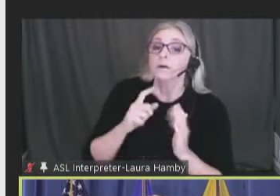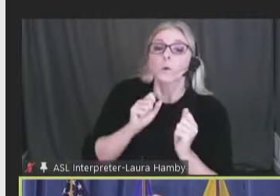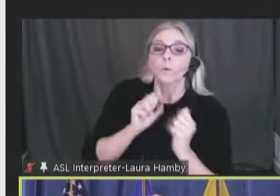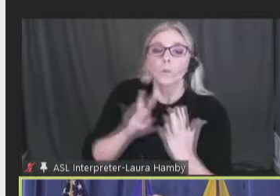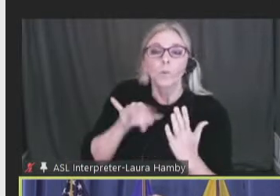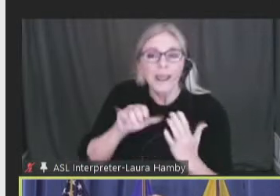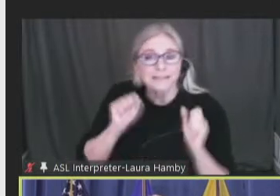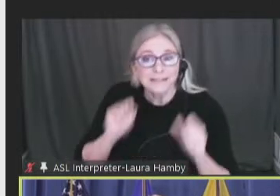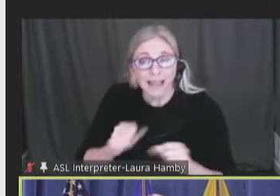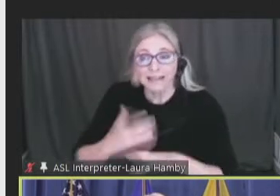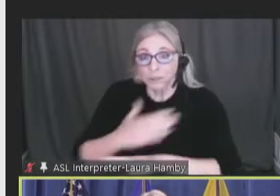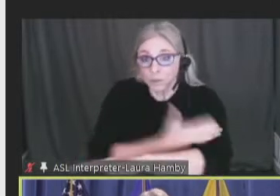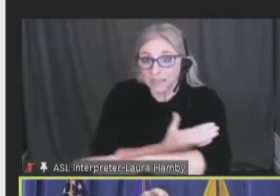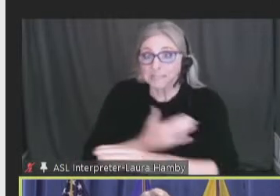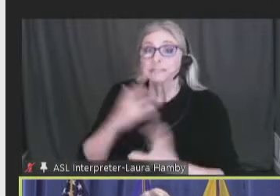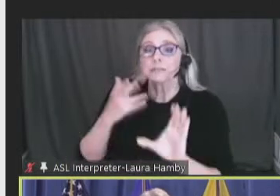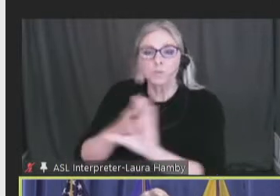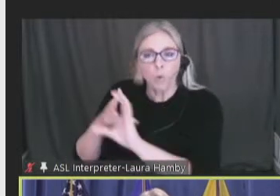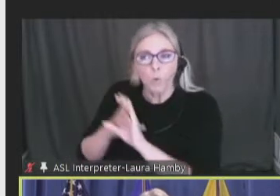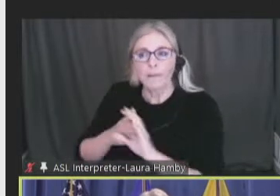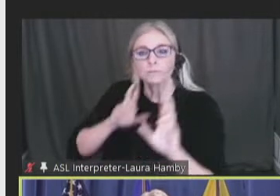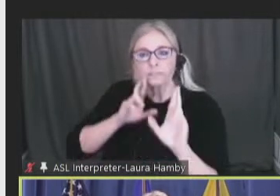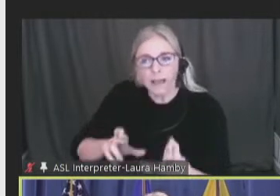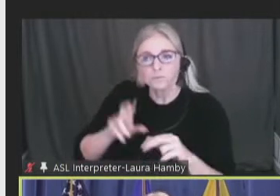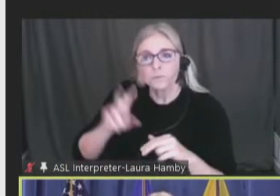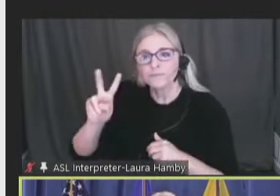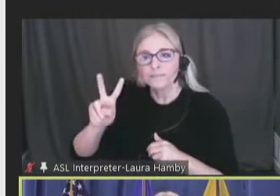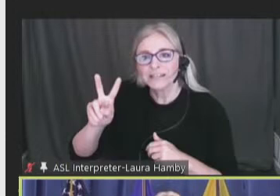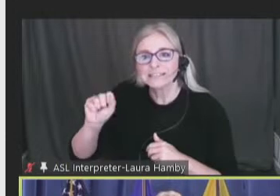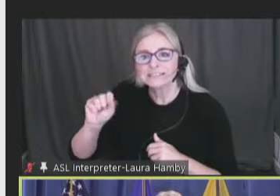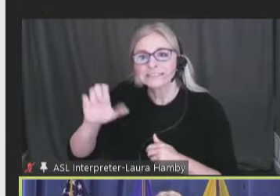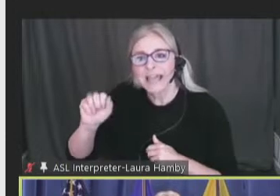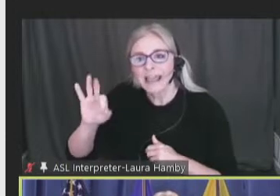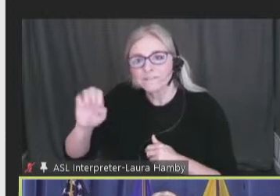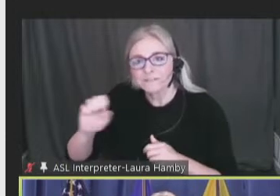increase enrollment and responses in the v-safe system.